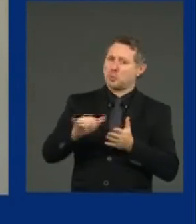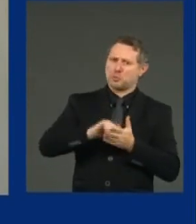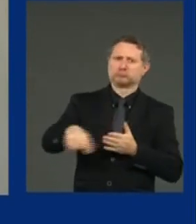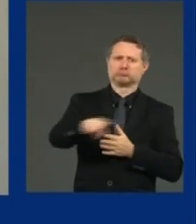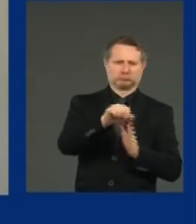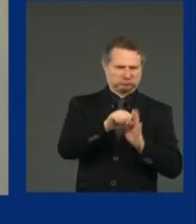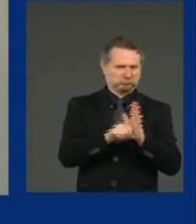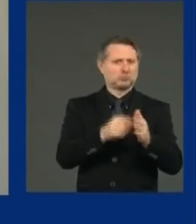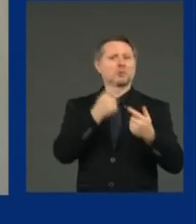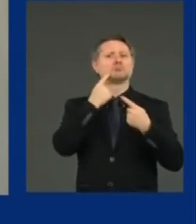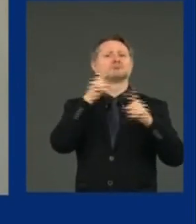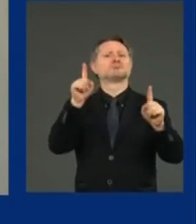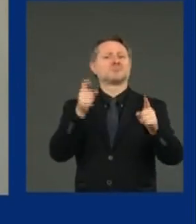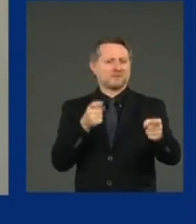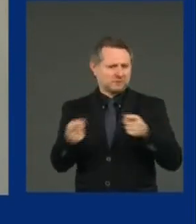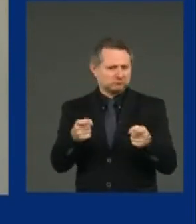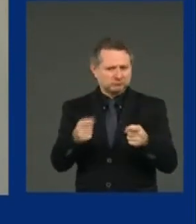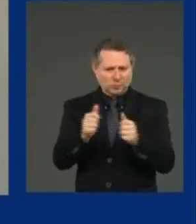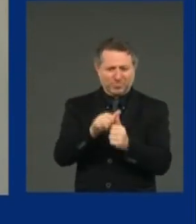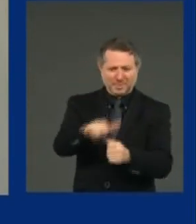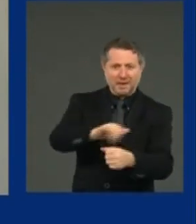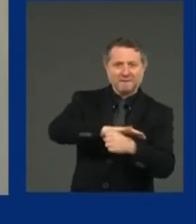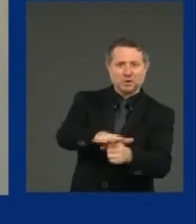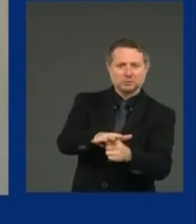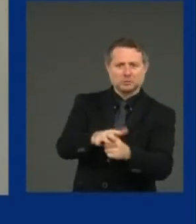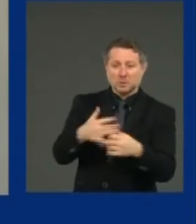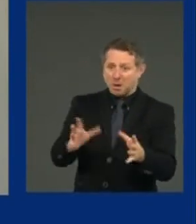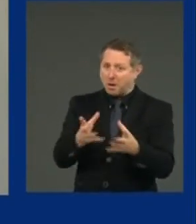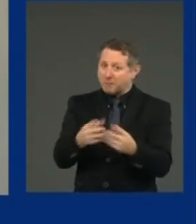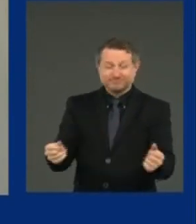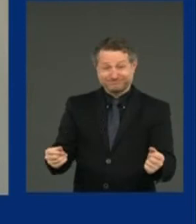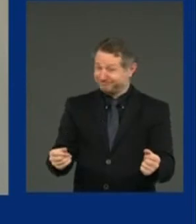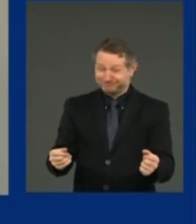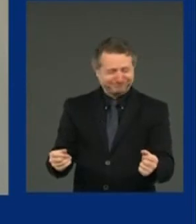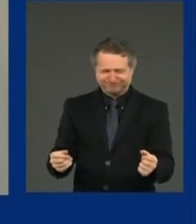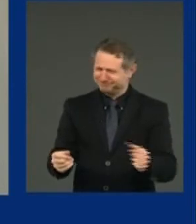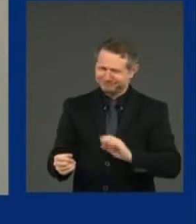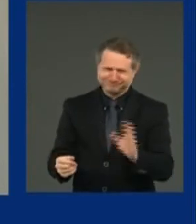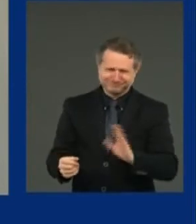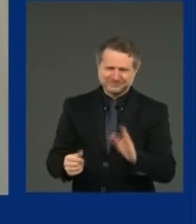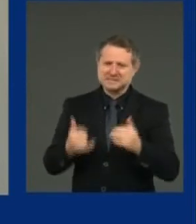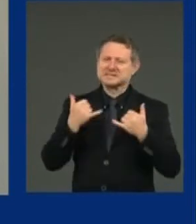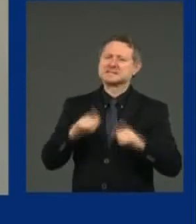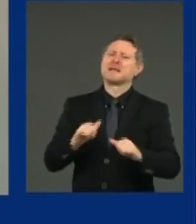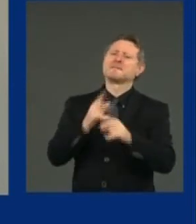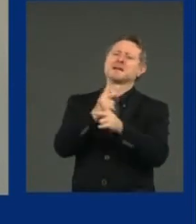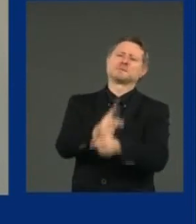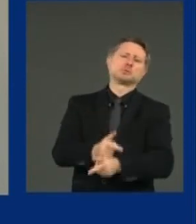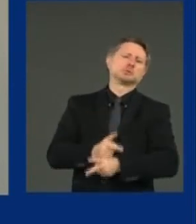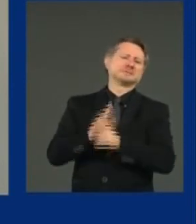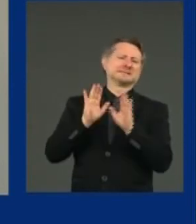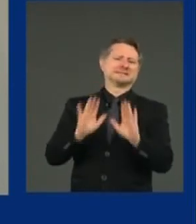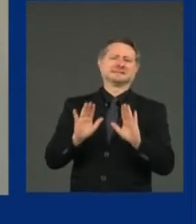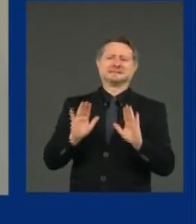COLLABORATION. YOU IN NEW YORK HAS SUCCESSFULLY CONTAINED THE VIRUS FOR NOW BUT NEW YORK IS NOT OUT OF THE